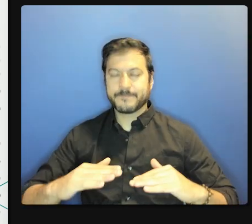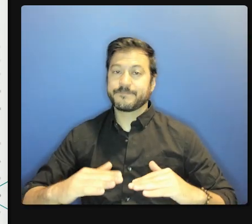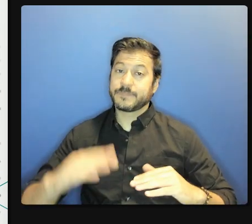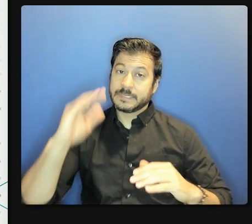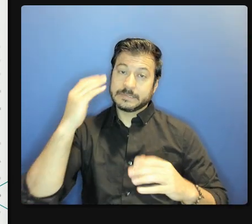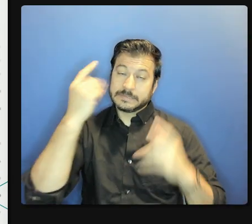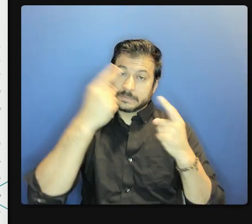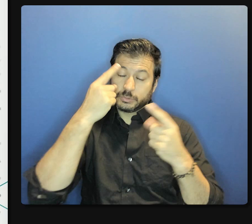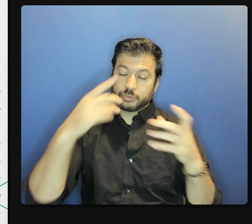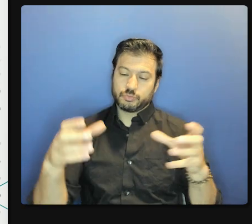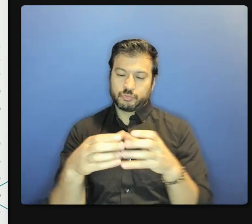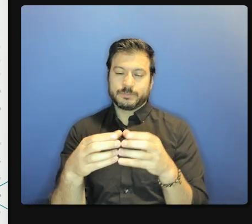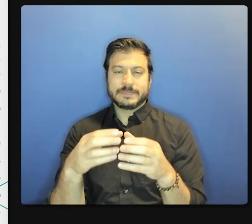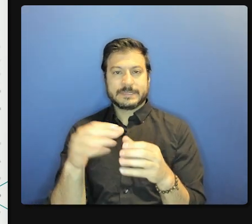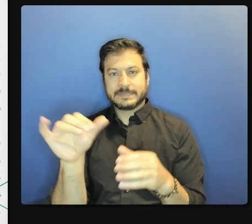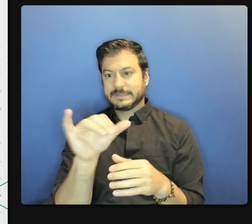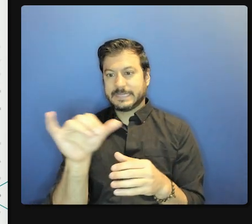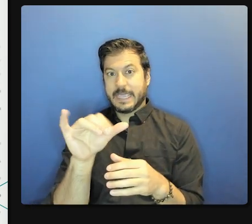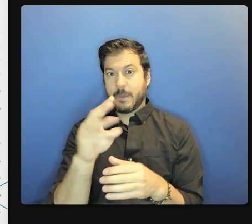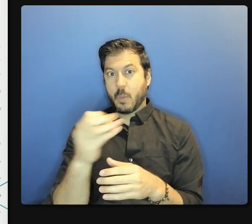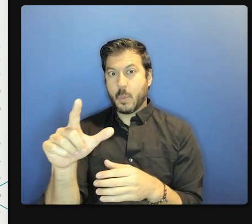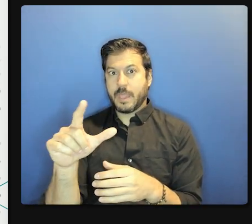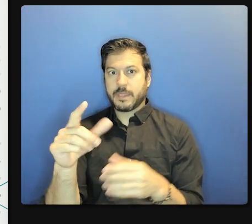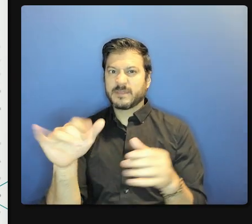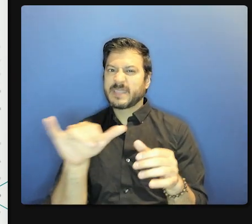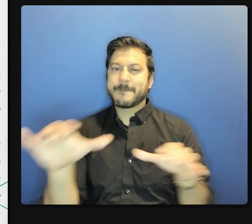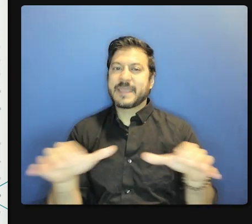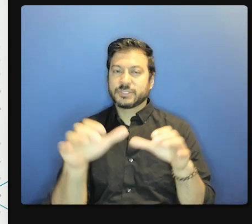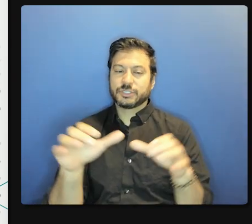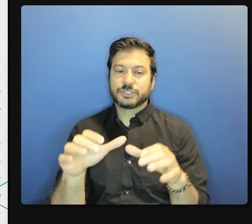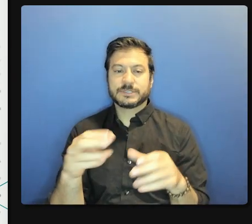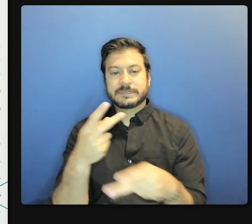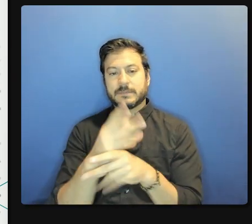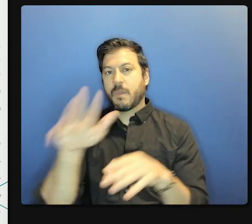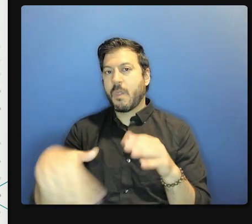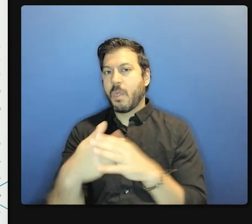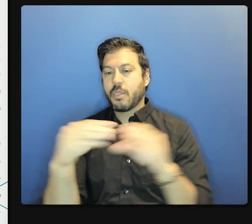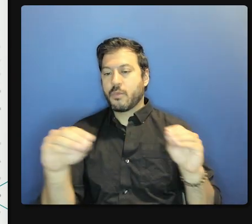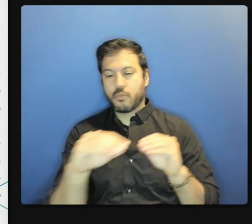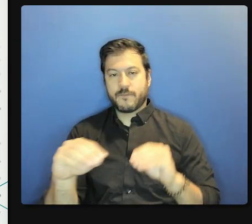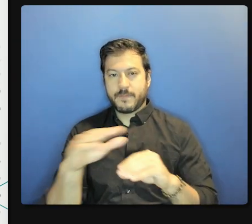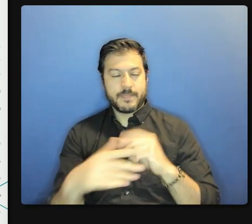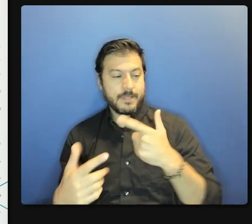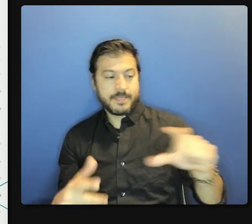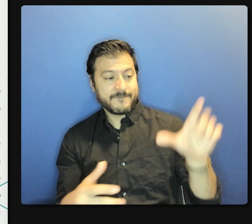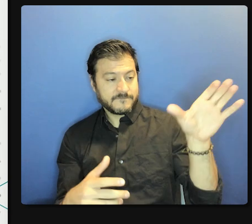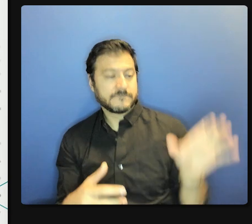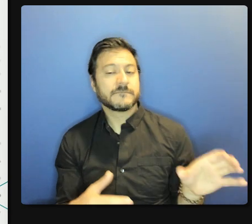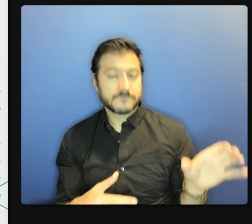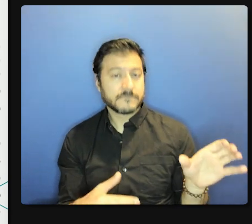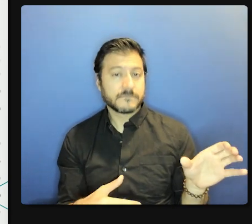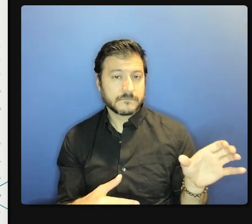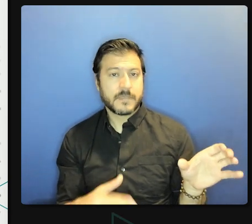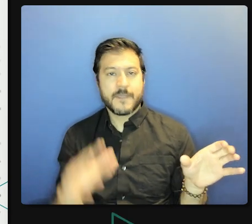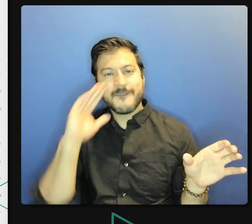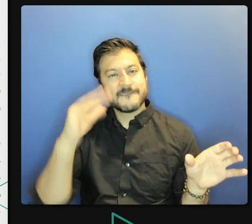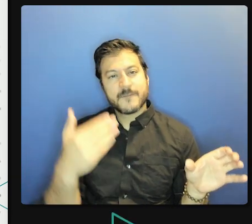Consider grouping similar actions together on the same wheel. Like keeping your movement controls on the left side of the screen